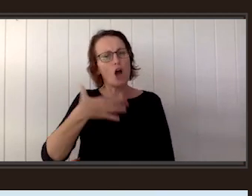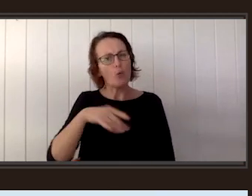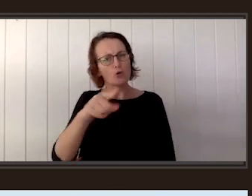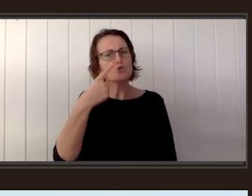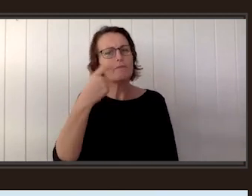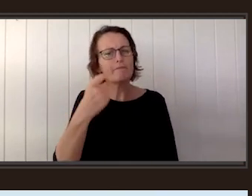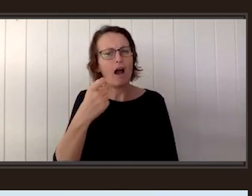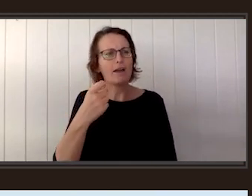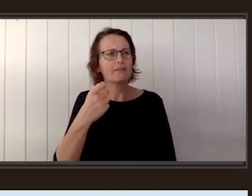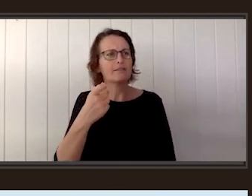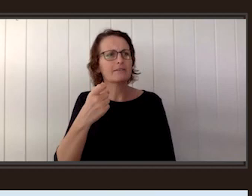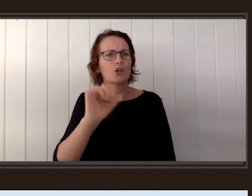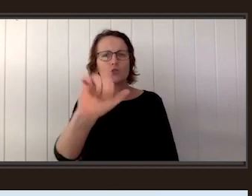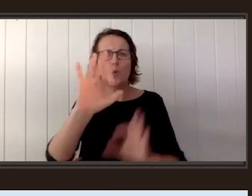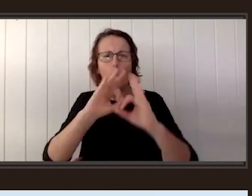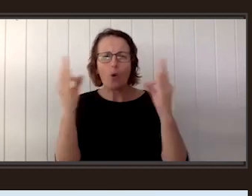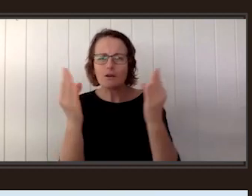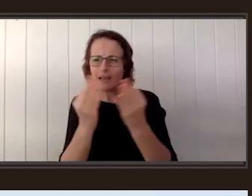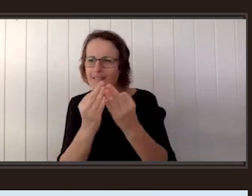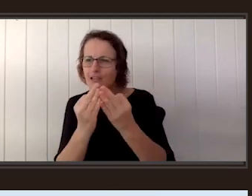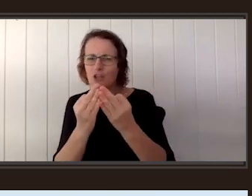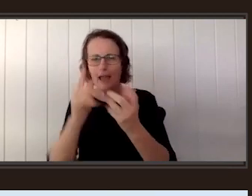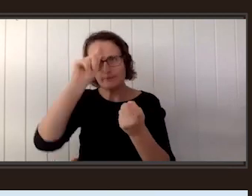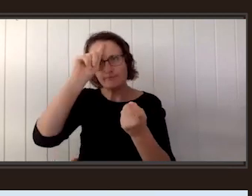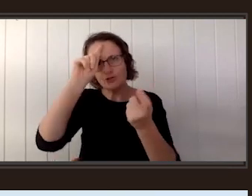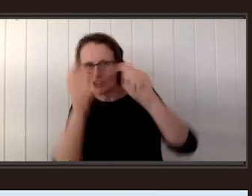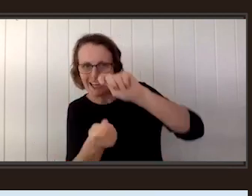culture within your organisation and take with it this mindset - even to